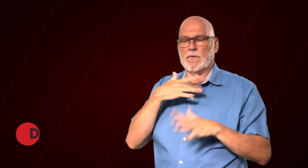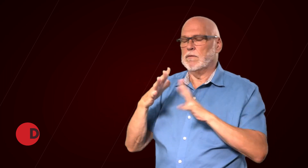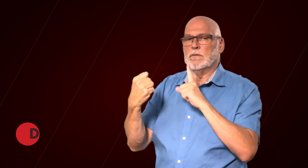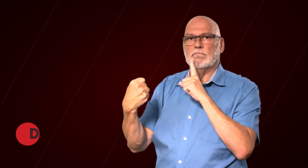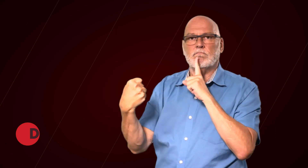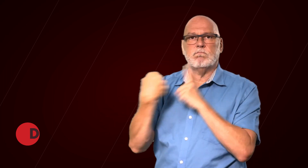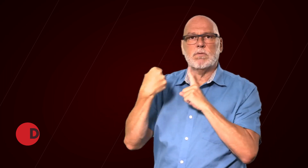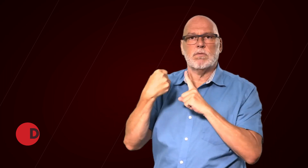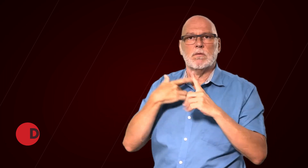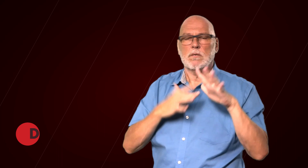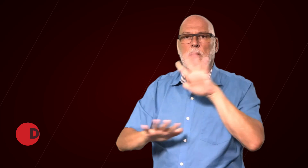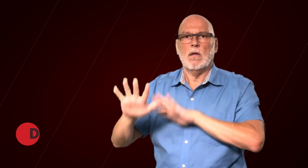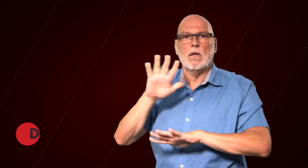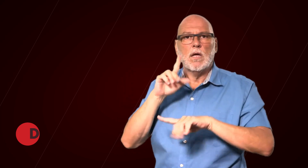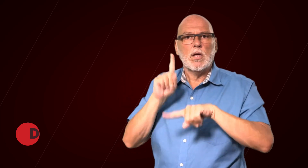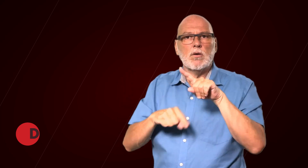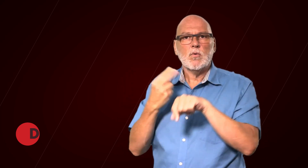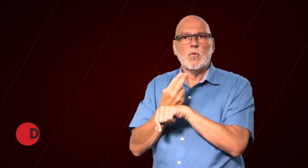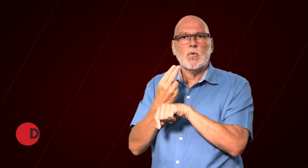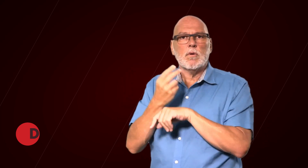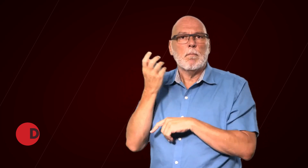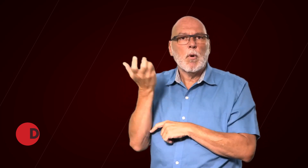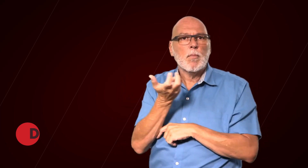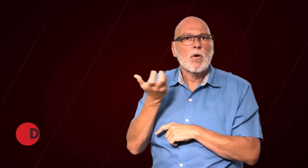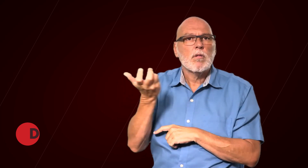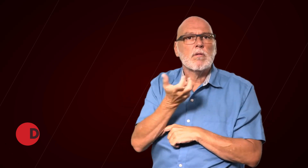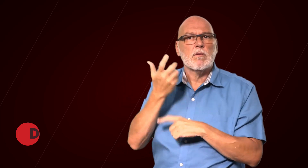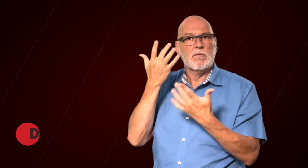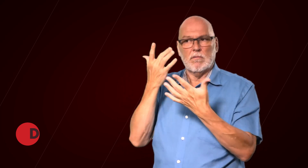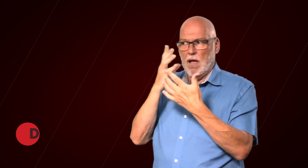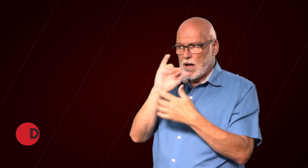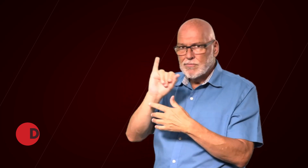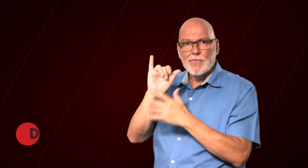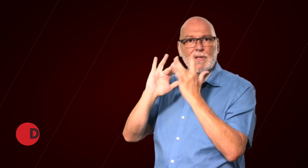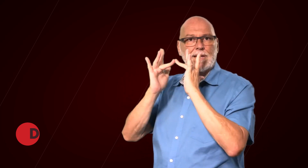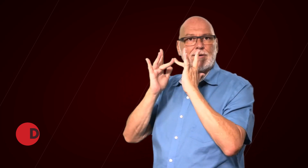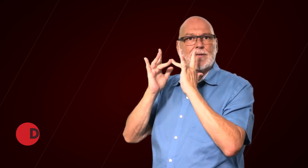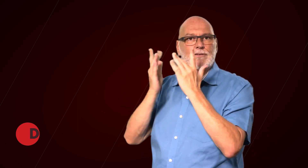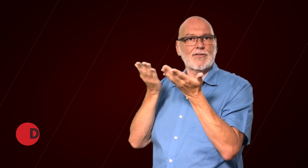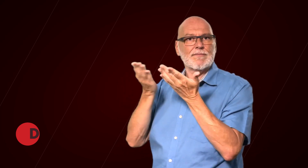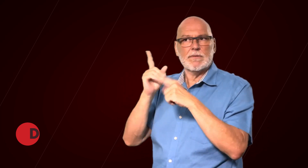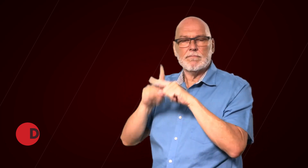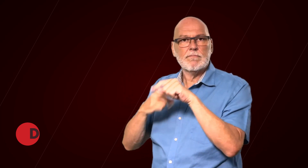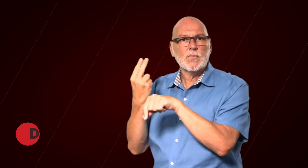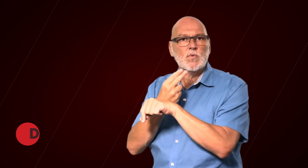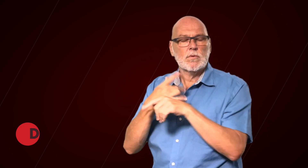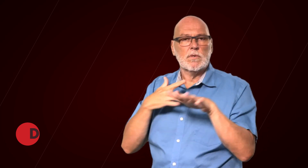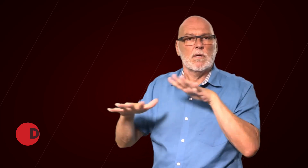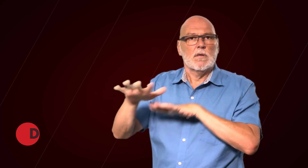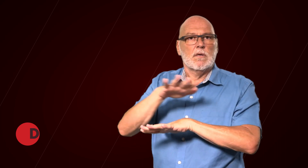affected when using mobile wireless and internet services,